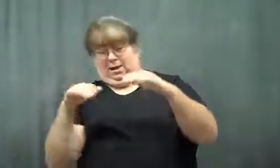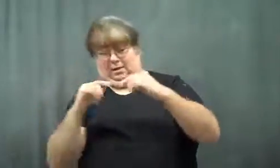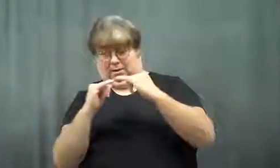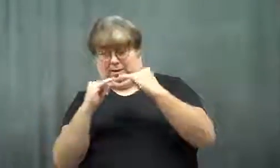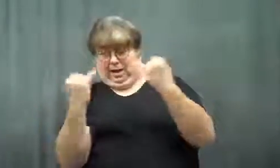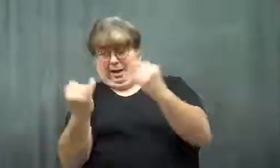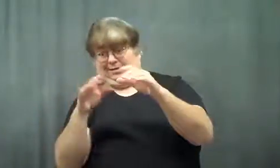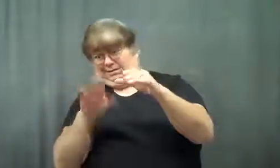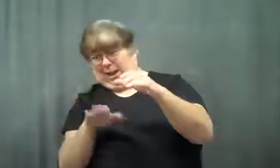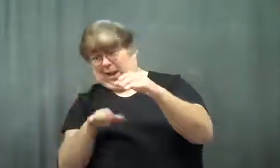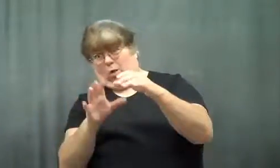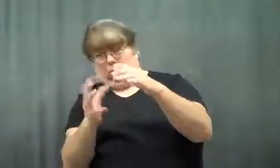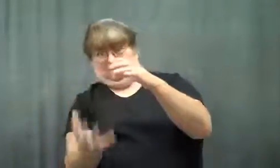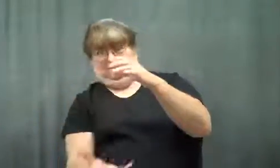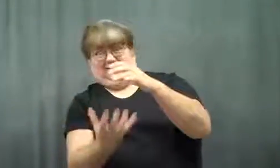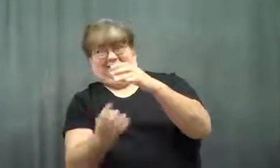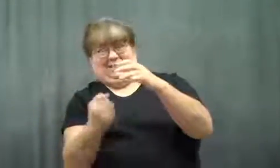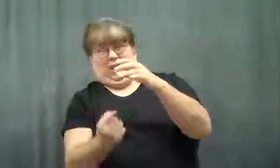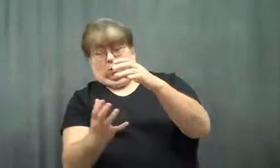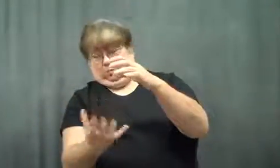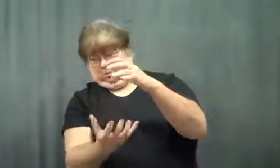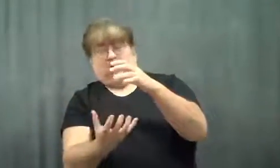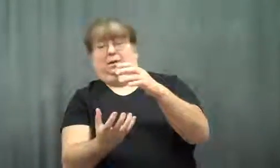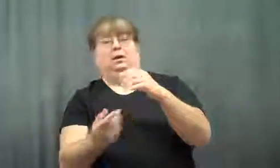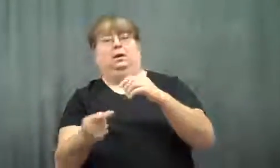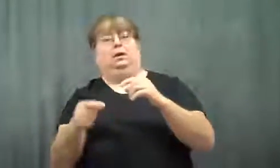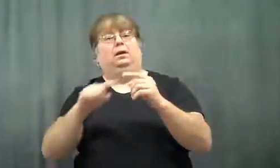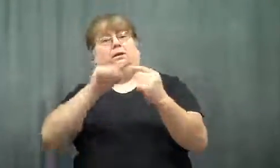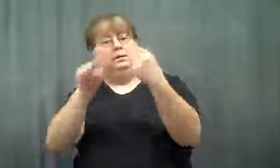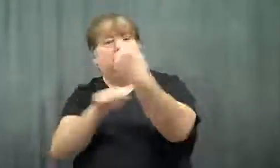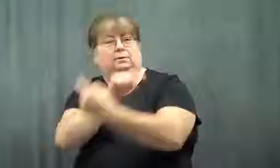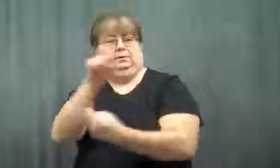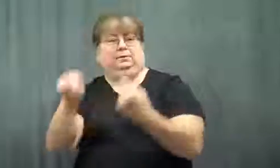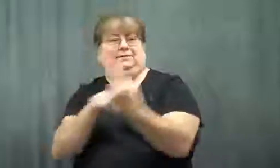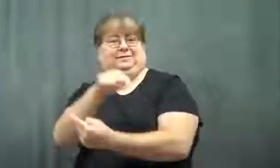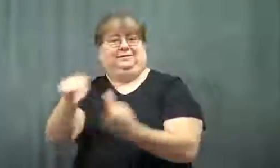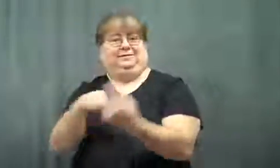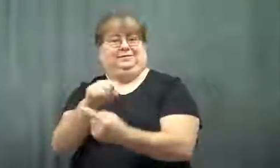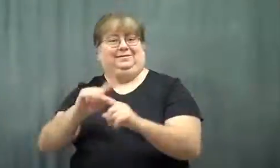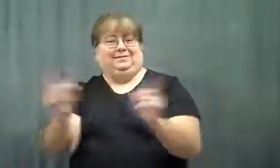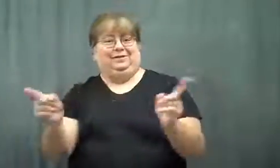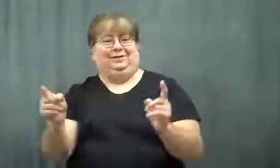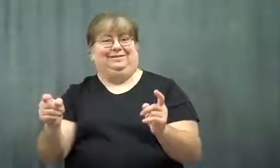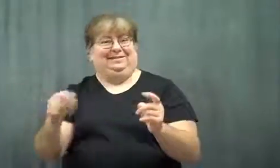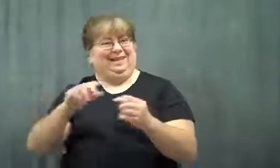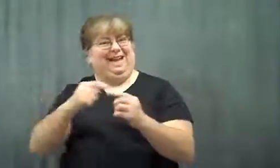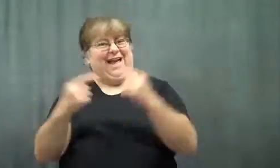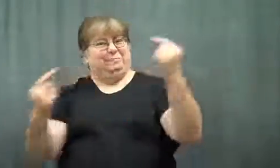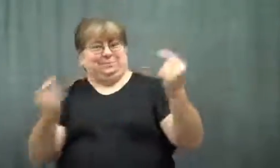South of the equator, they move clockwise.